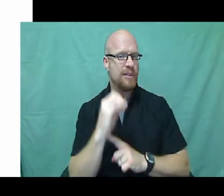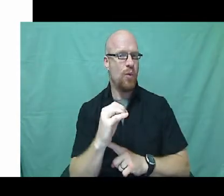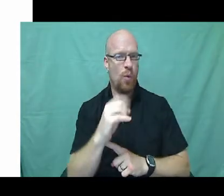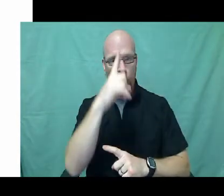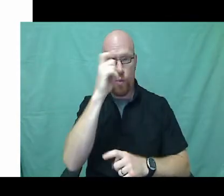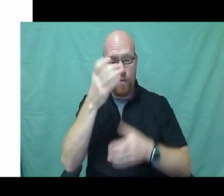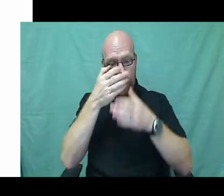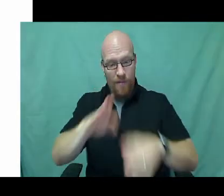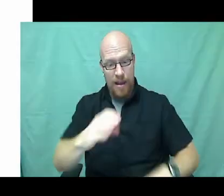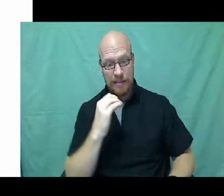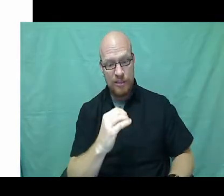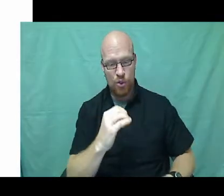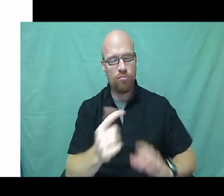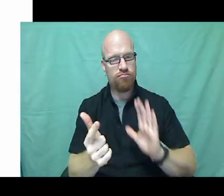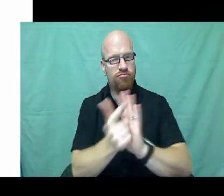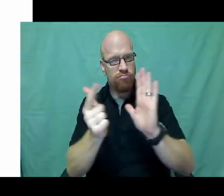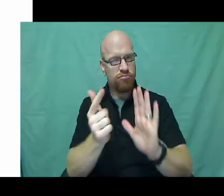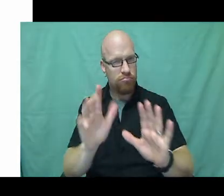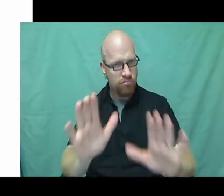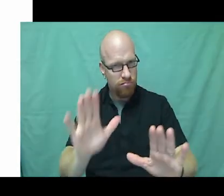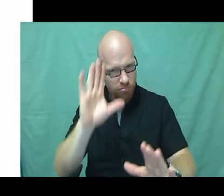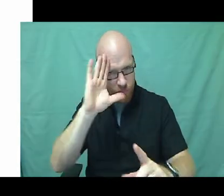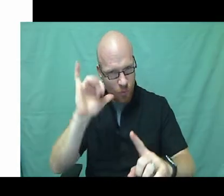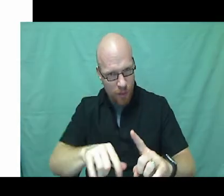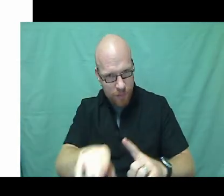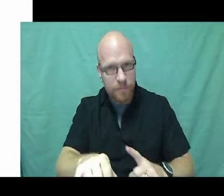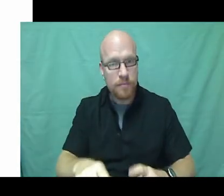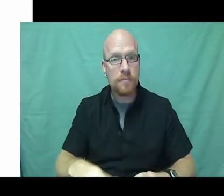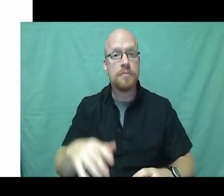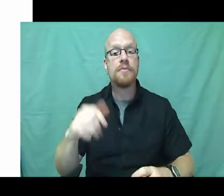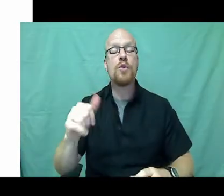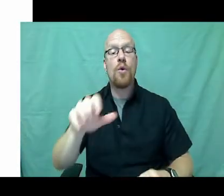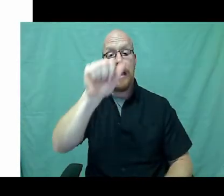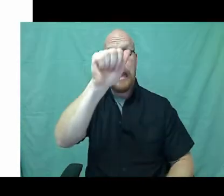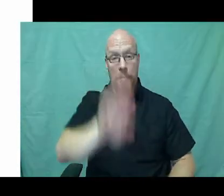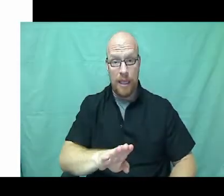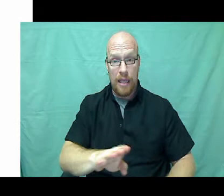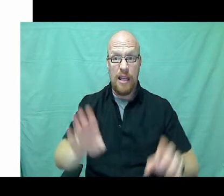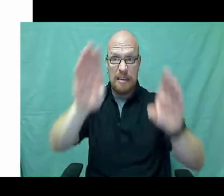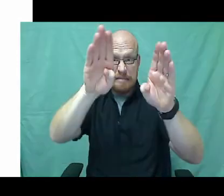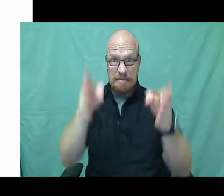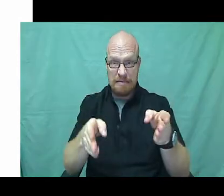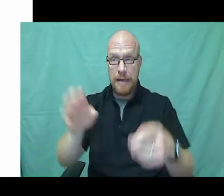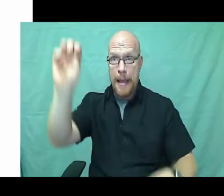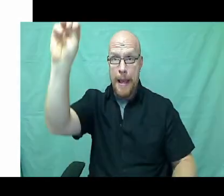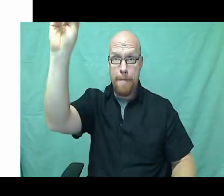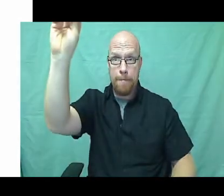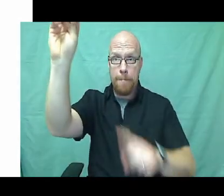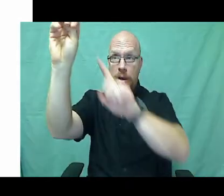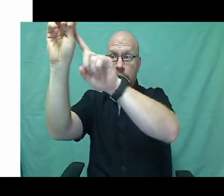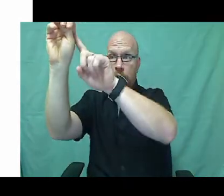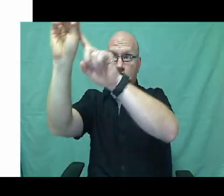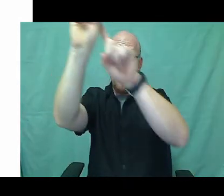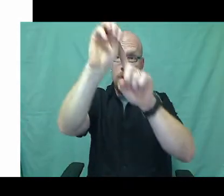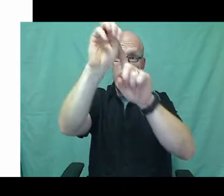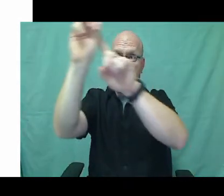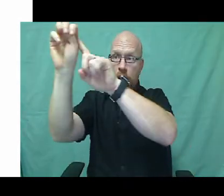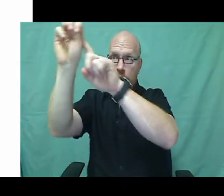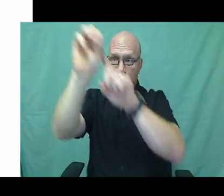because divided by zero is forbidden. The math Gods will come get you. So now we have a over b to the m power.